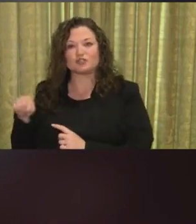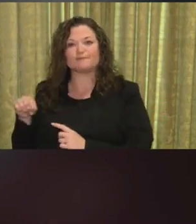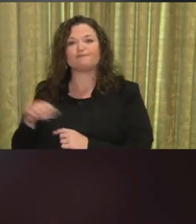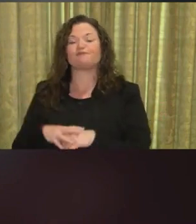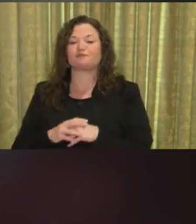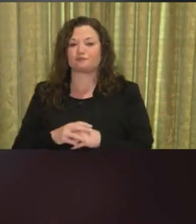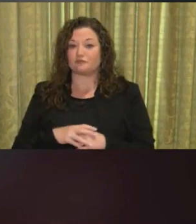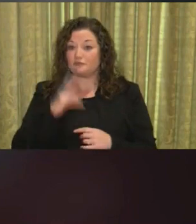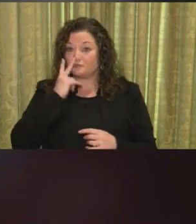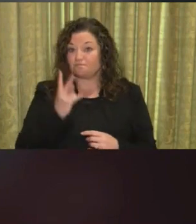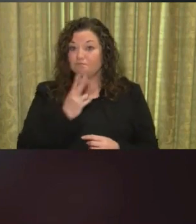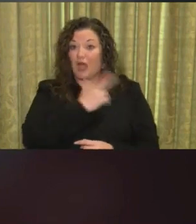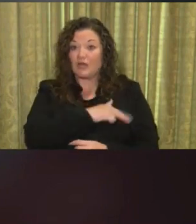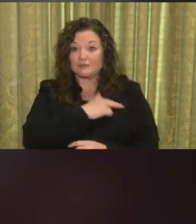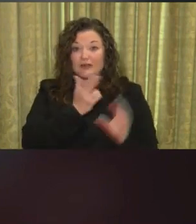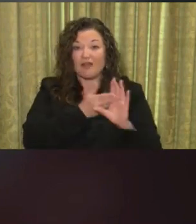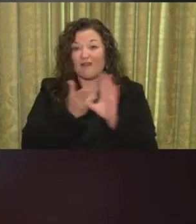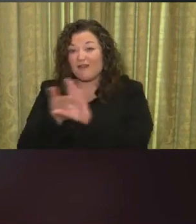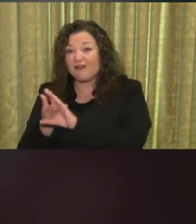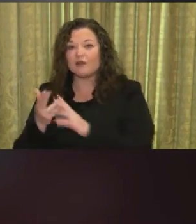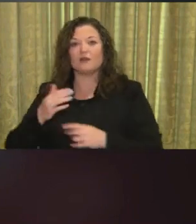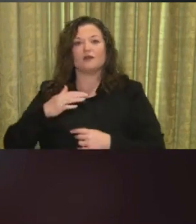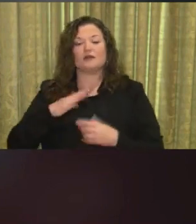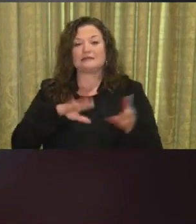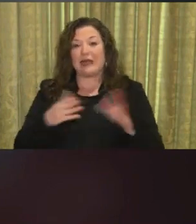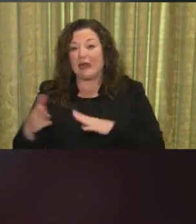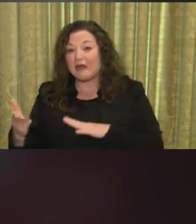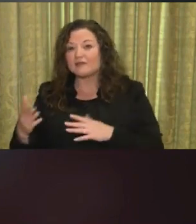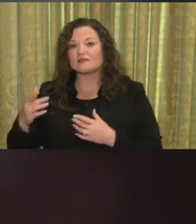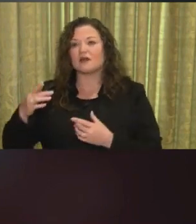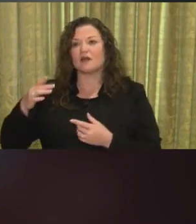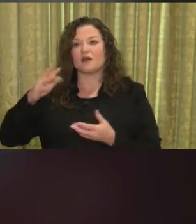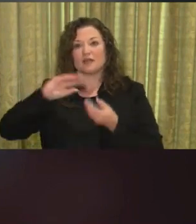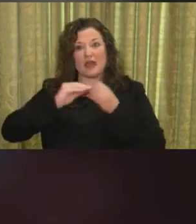AND THAT DECLINES OVERN I THE RIGHT SEID TO 66 AVERAGE AGE.